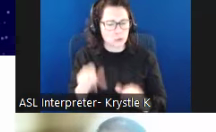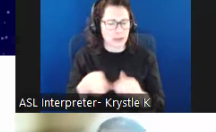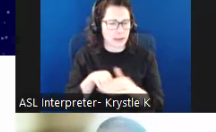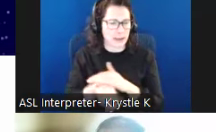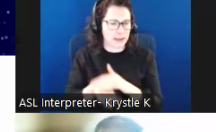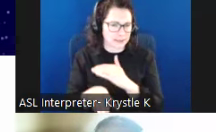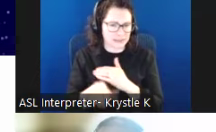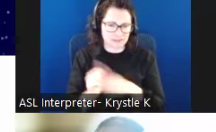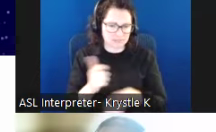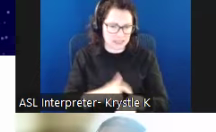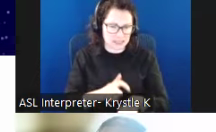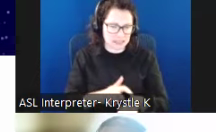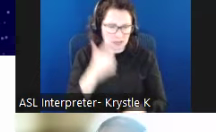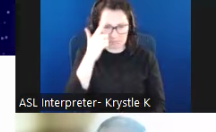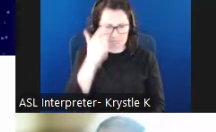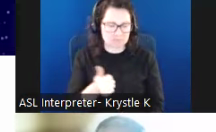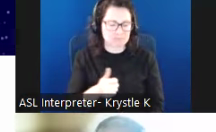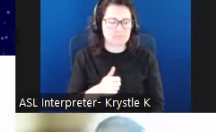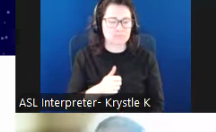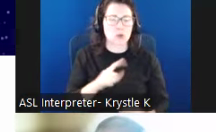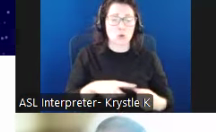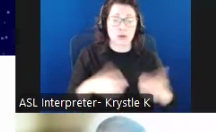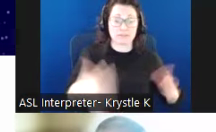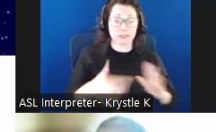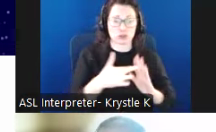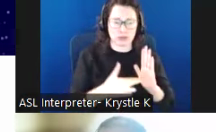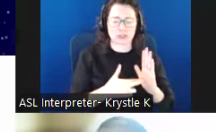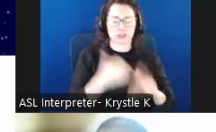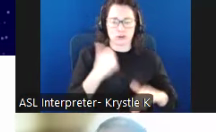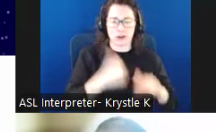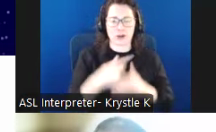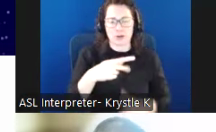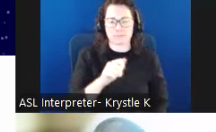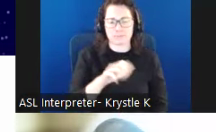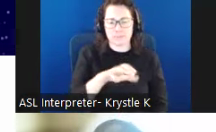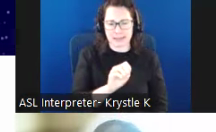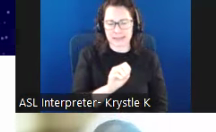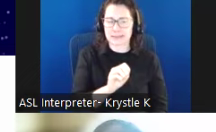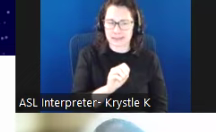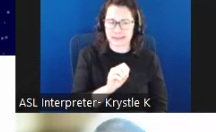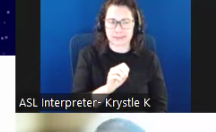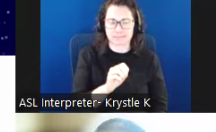at any time um, once you're registered